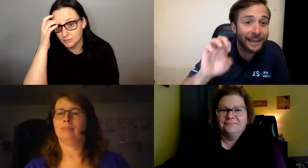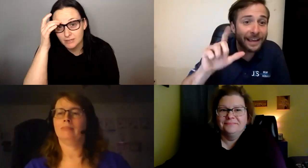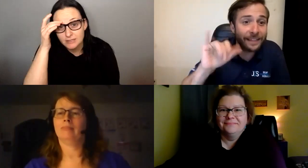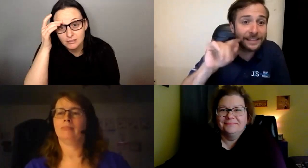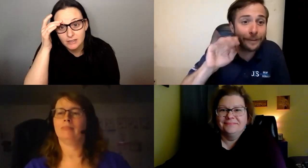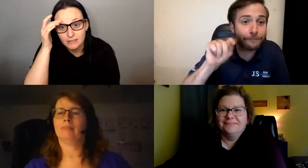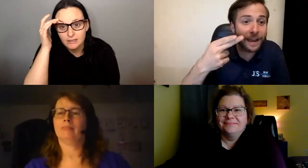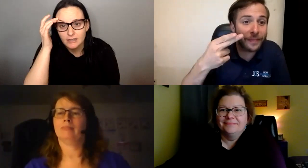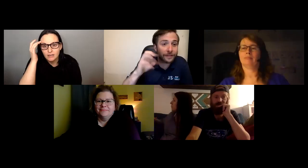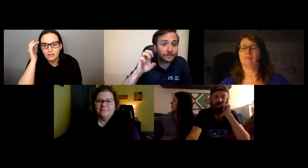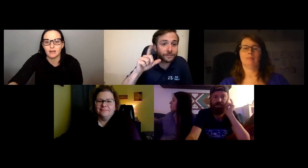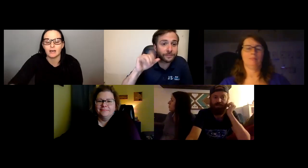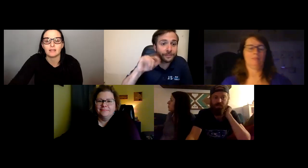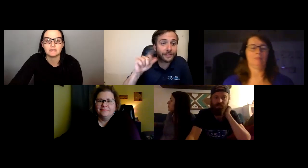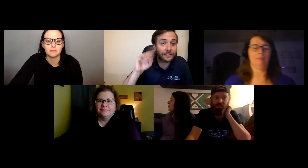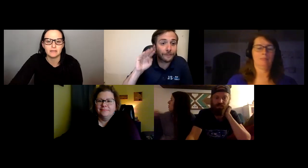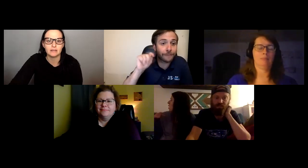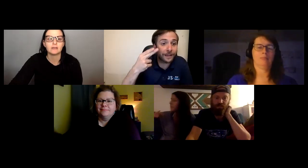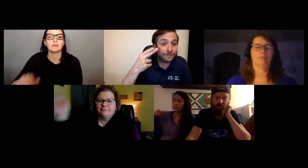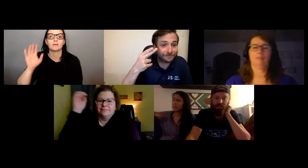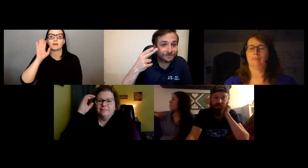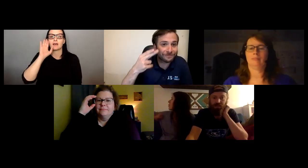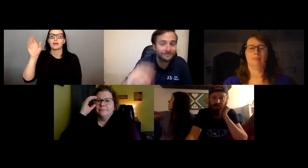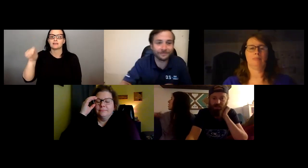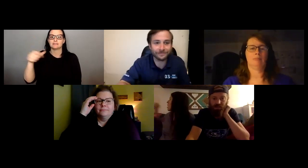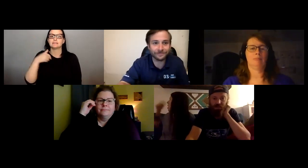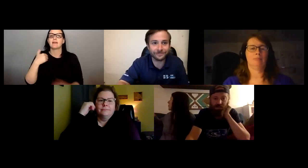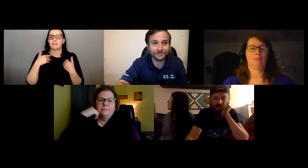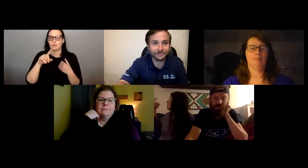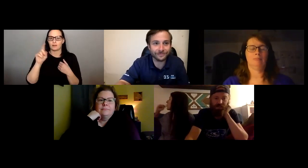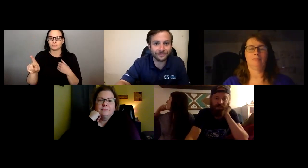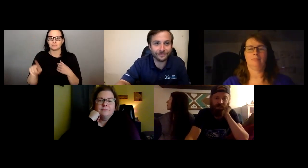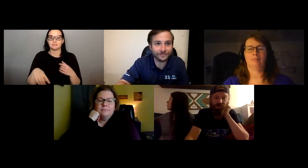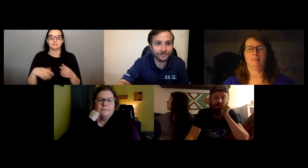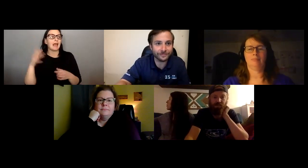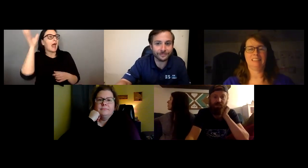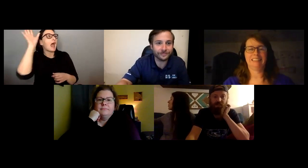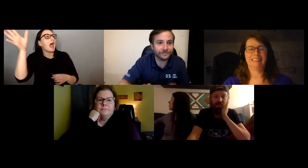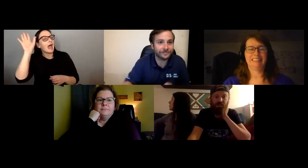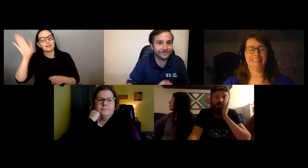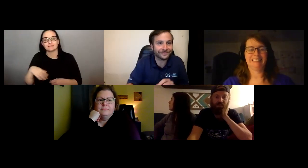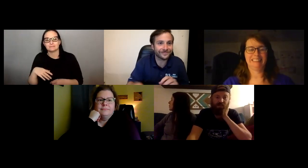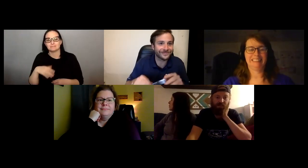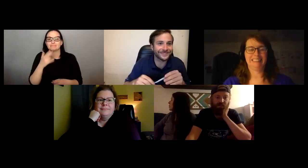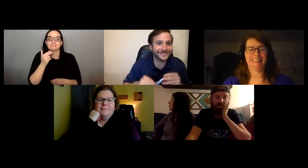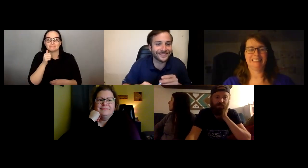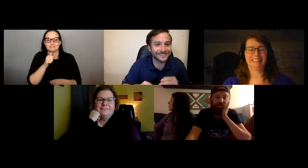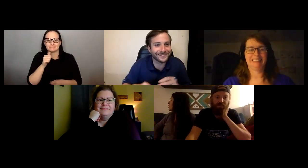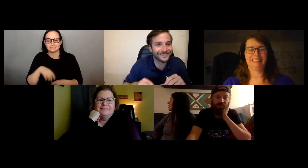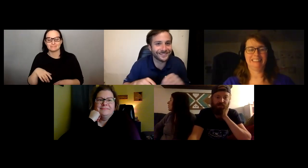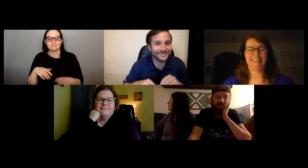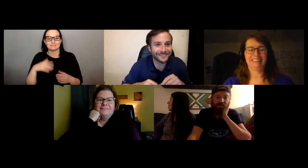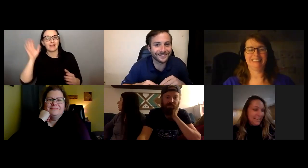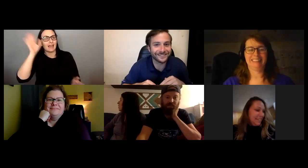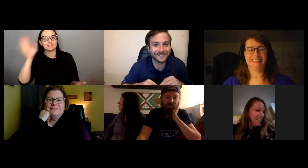raising their hand